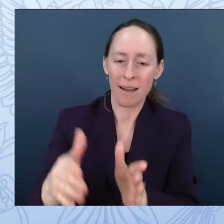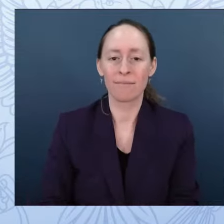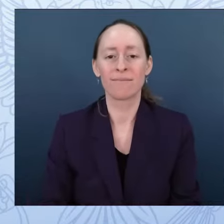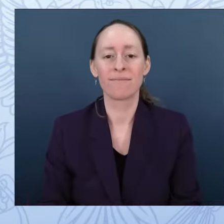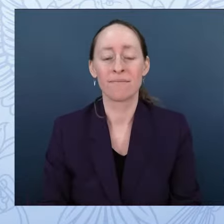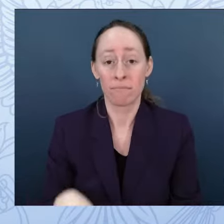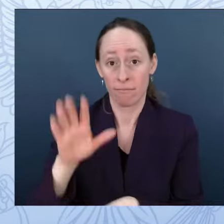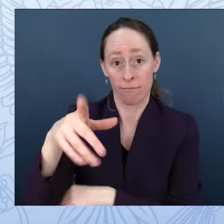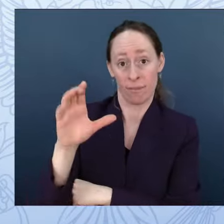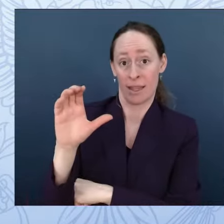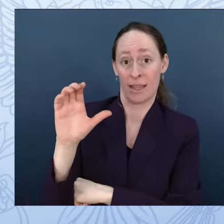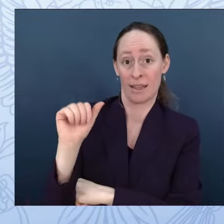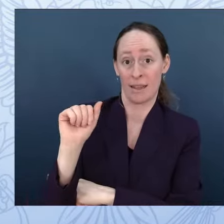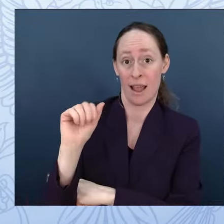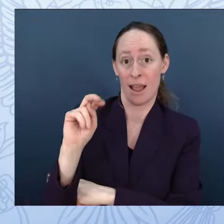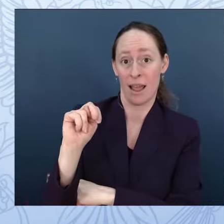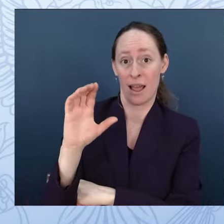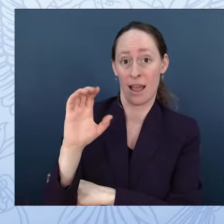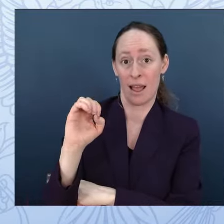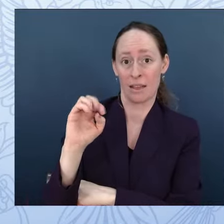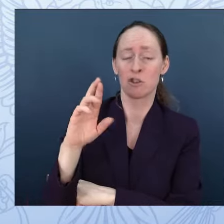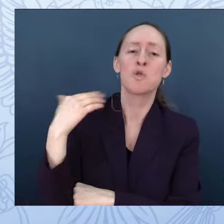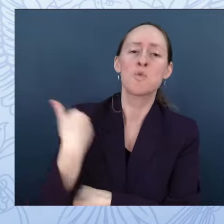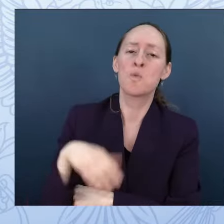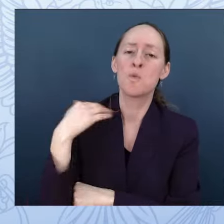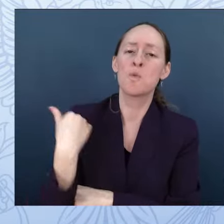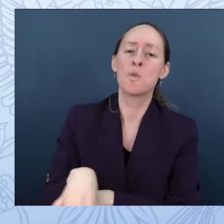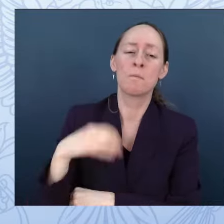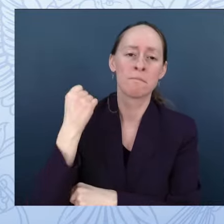But as we've seen today, we have the power to.